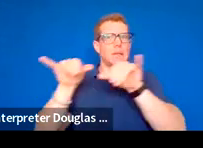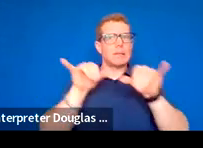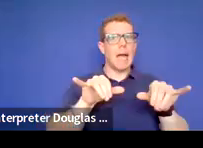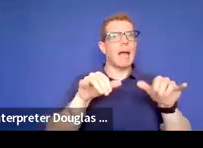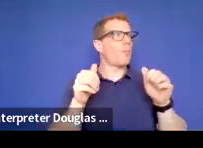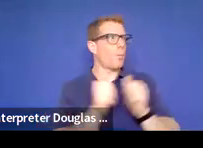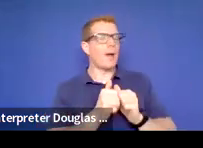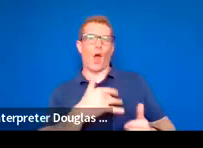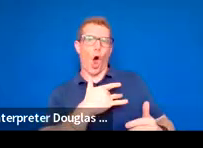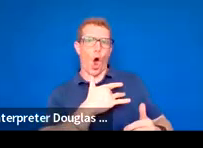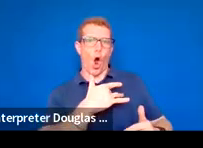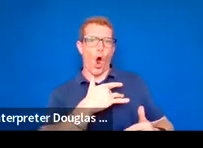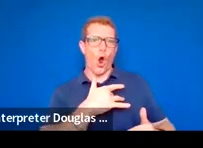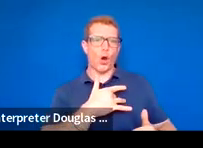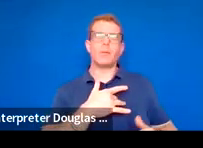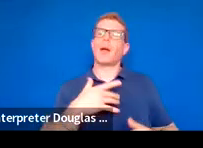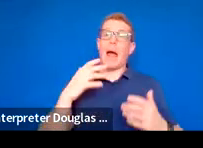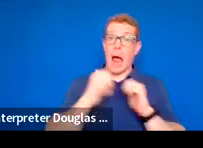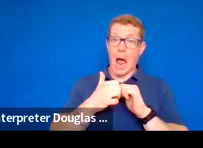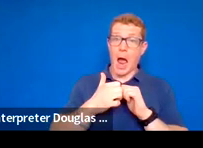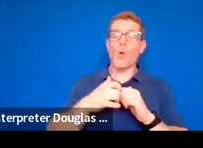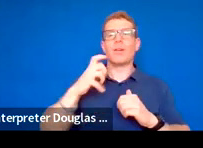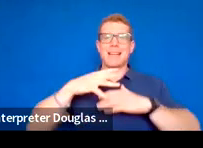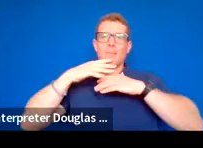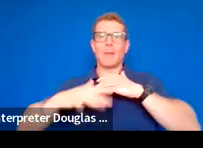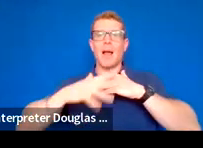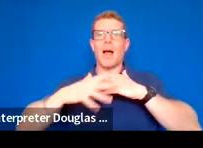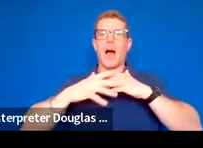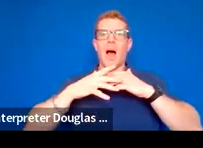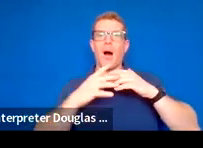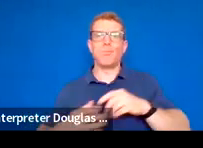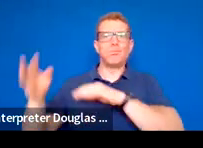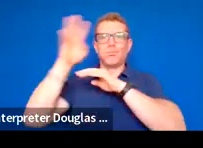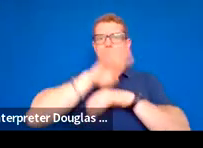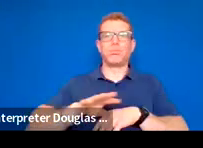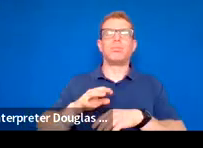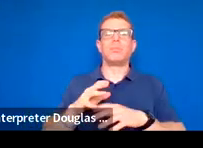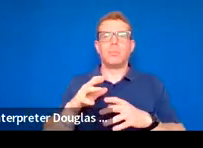None of us like to hear that eat word, but it makes a difference, and not just regular exercise.